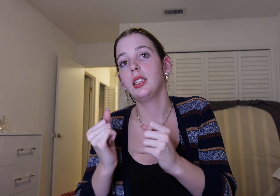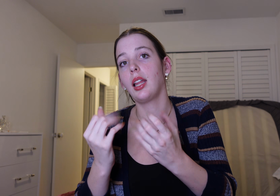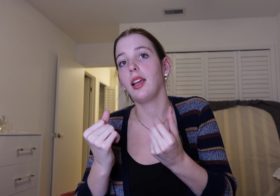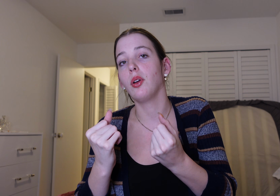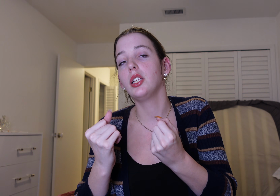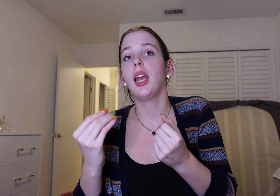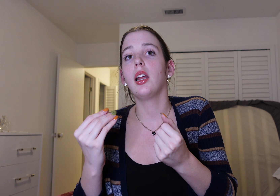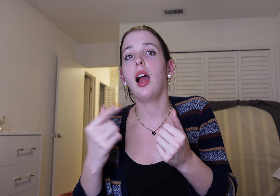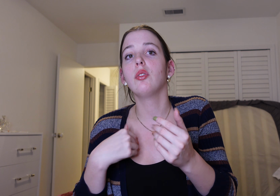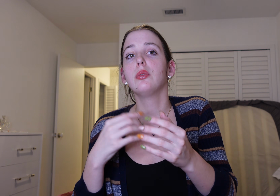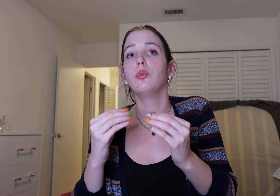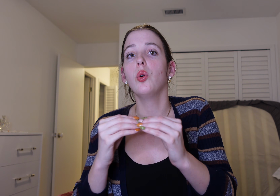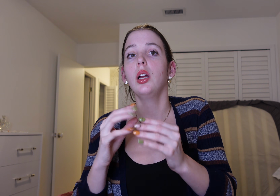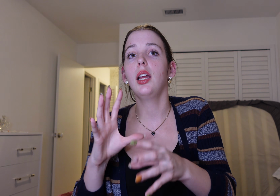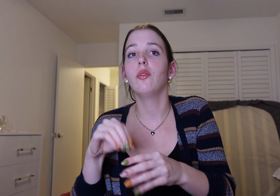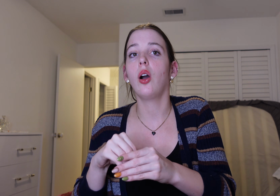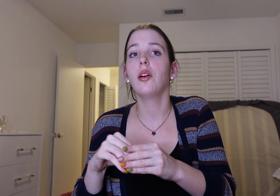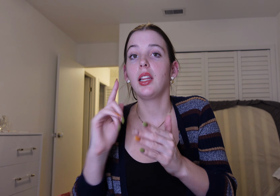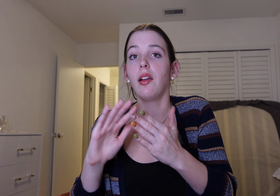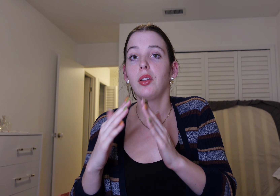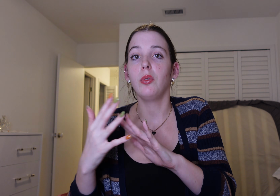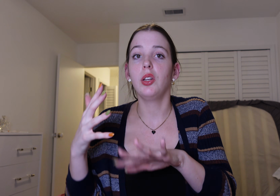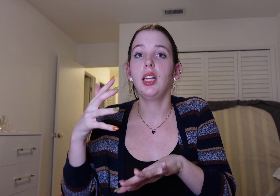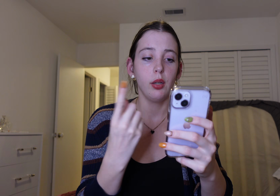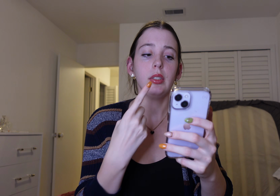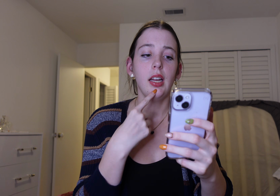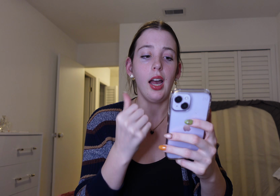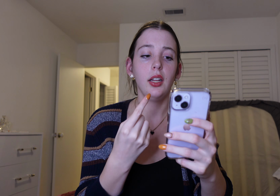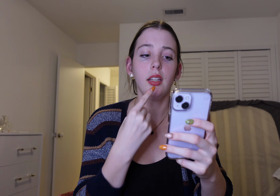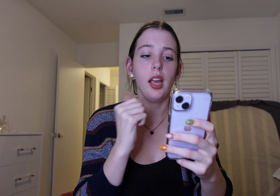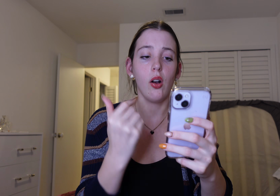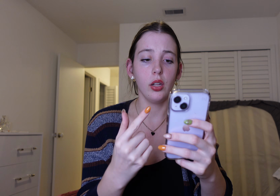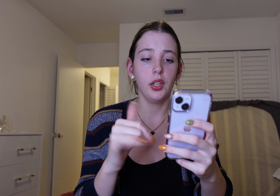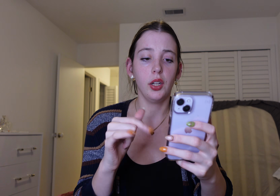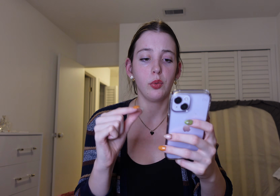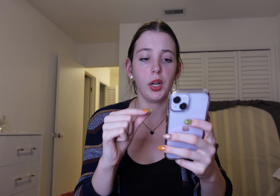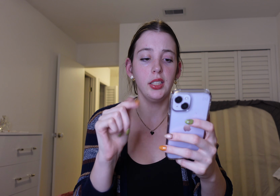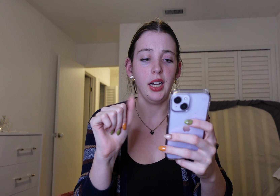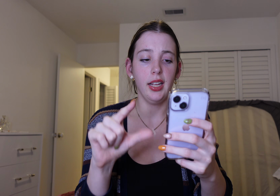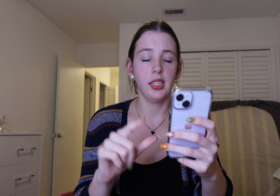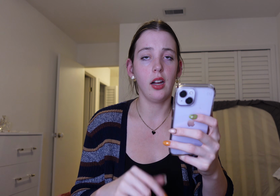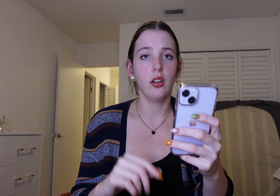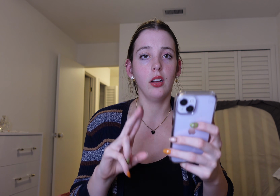sign language and I was more involved in the Deaf community someone said, how do you say all the curse words in ASL?